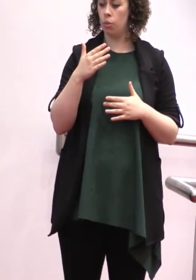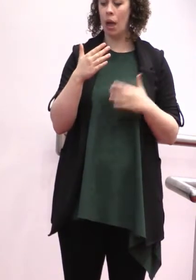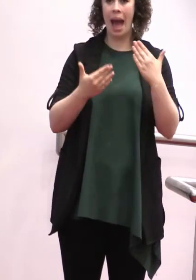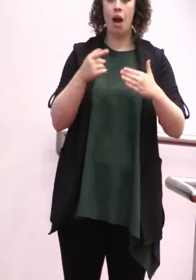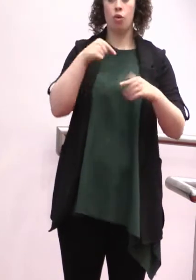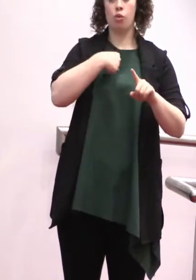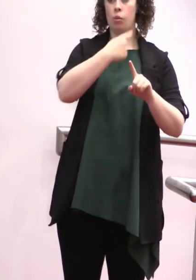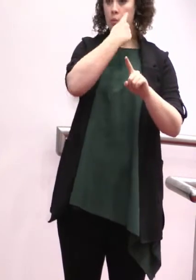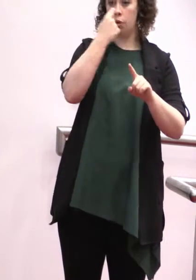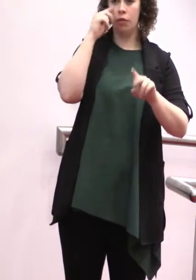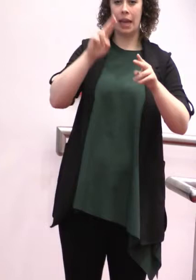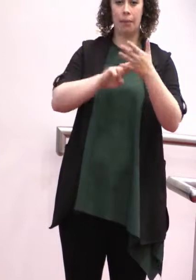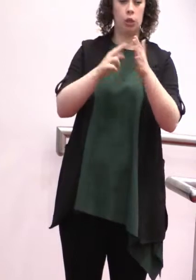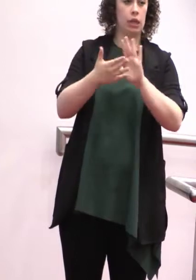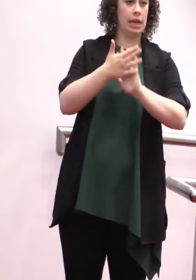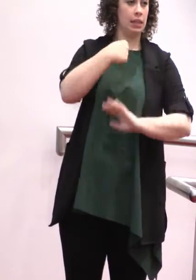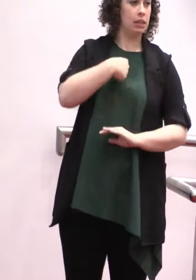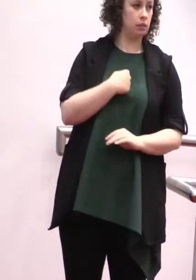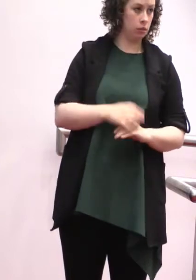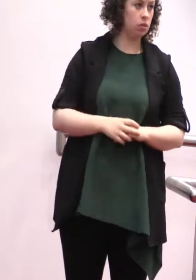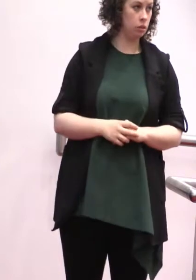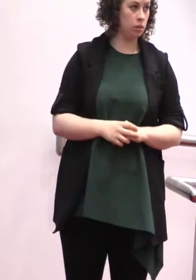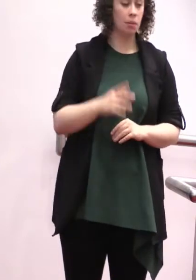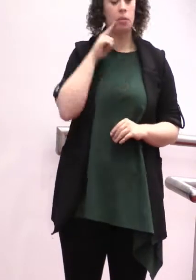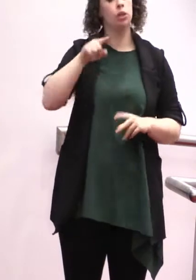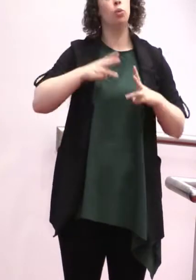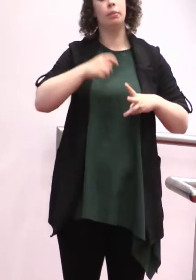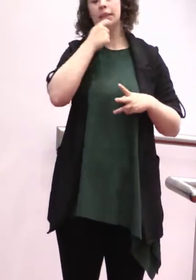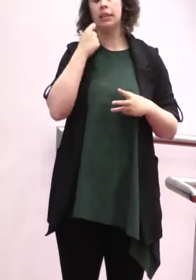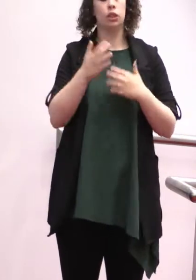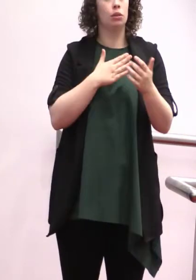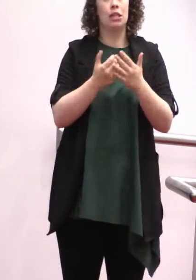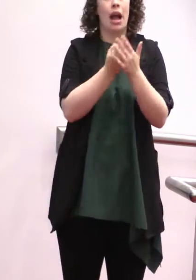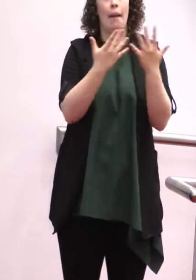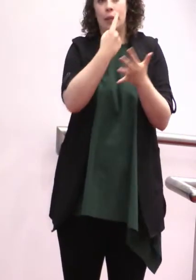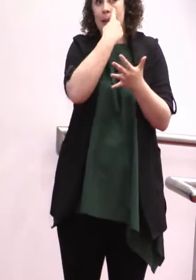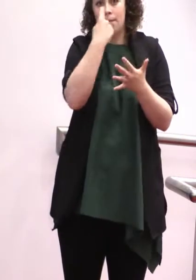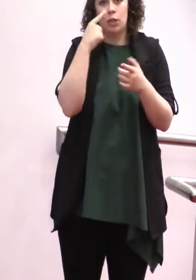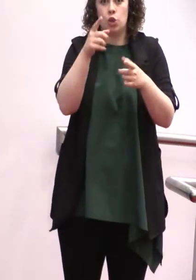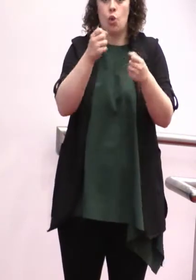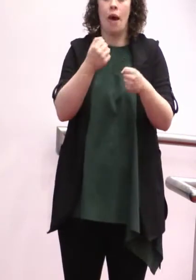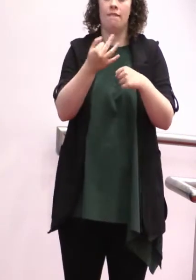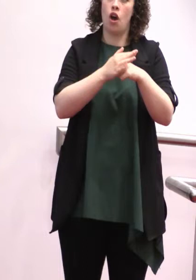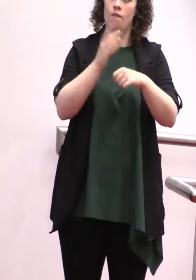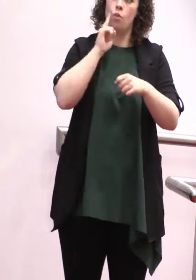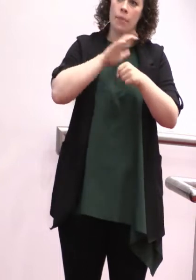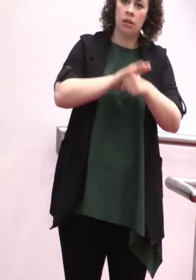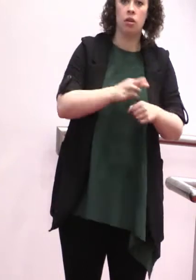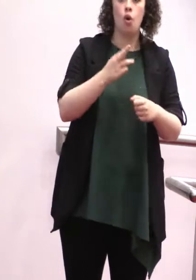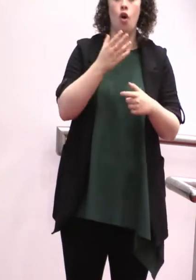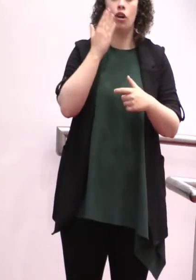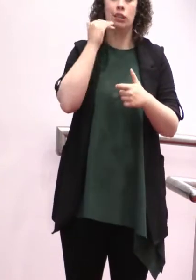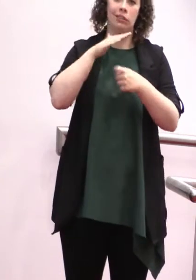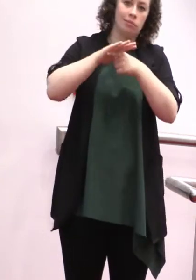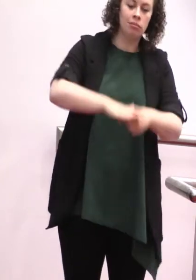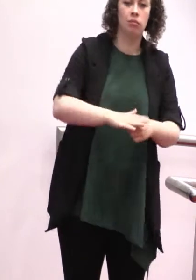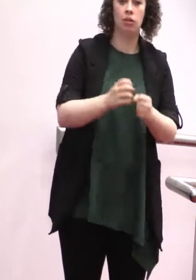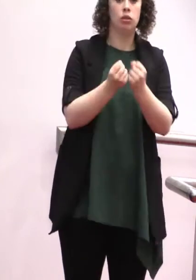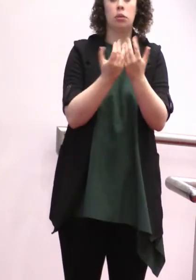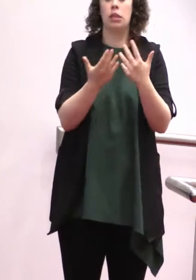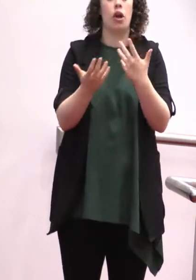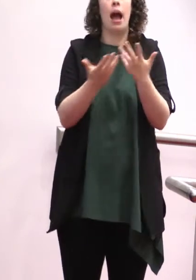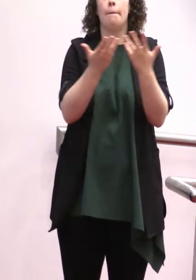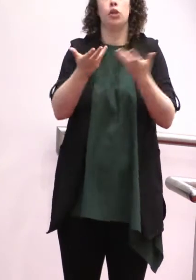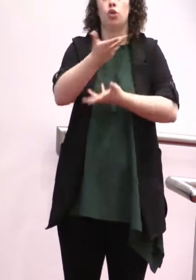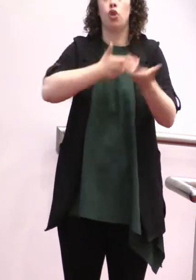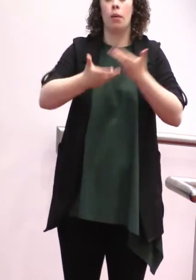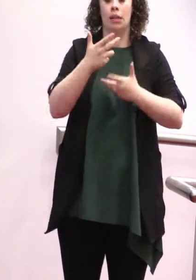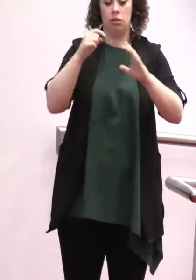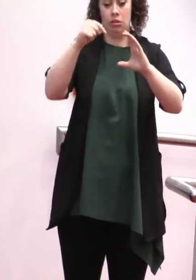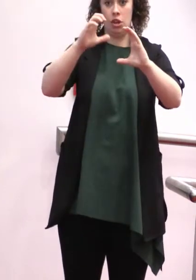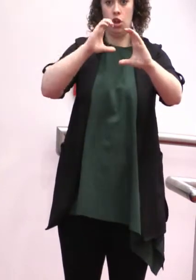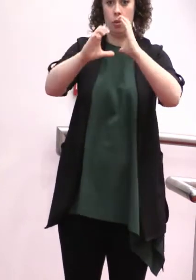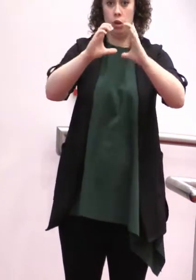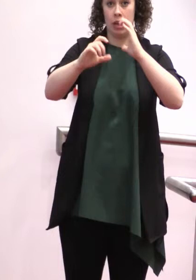She says "know how many documents you have, communications, encounters, no matter how